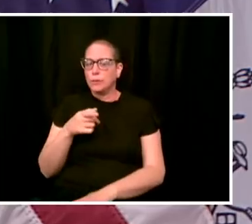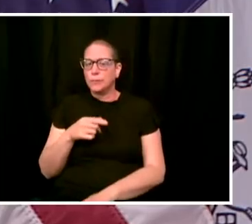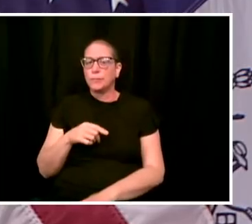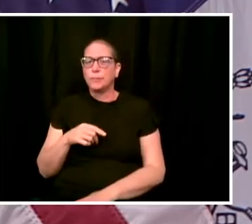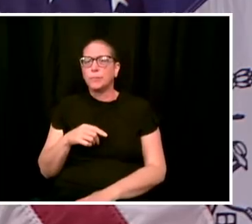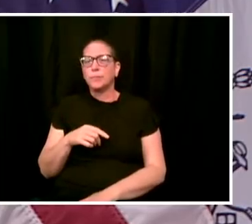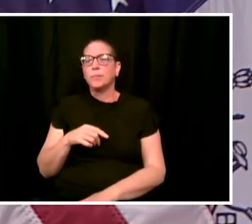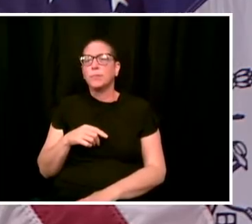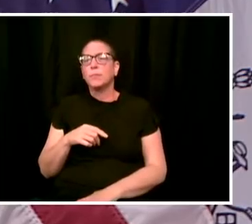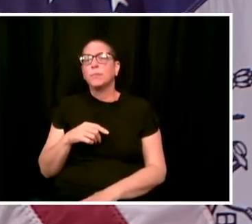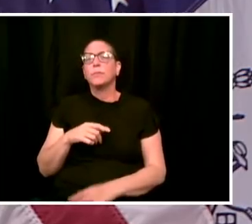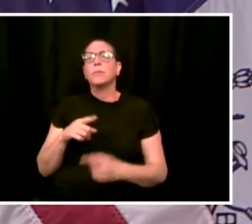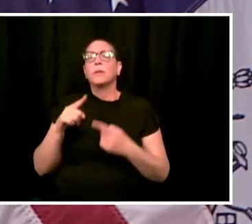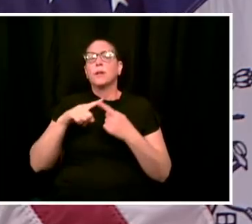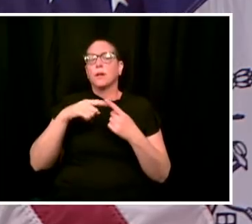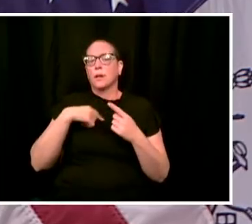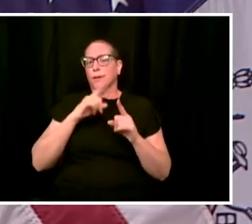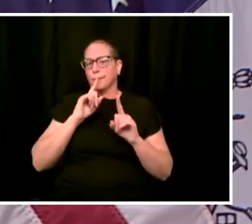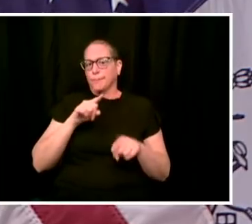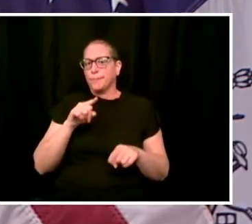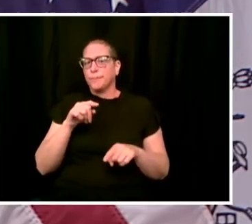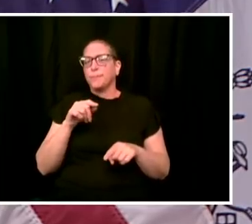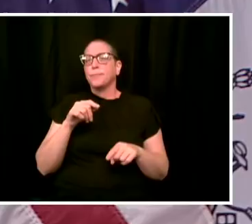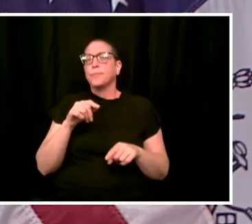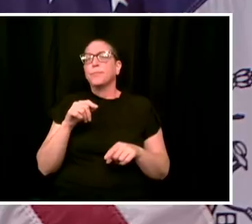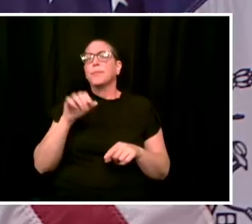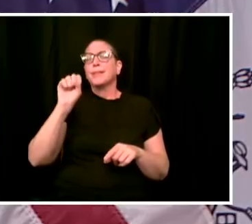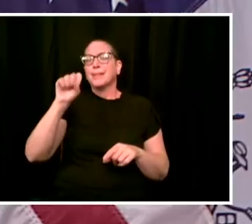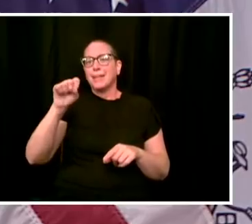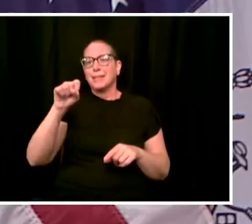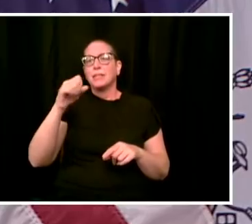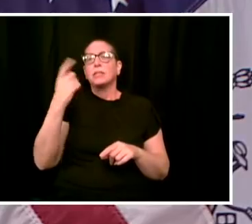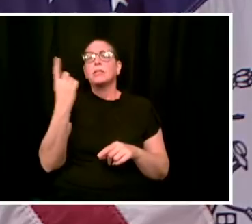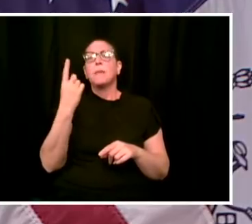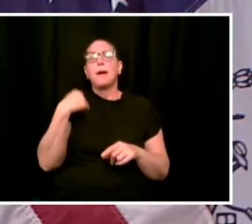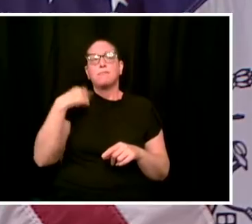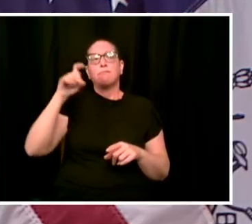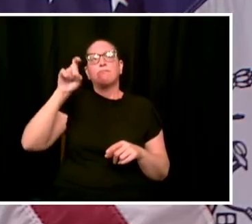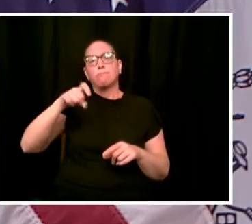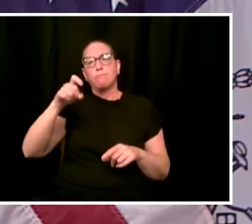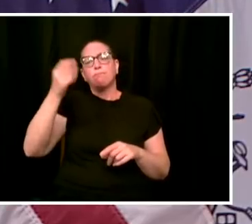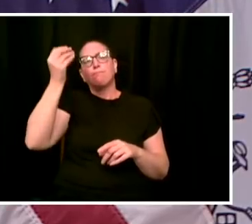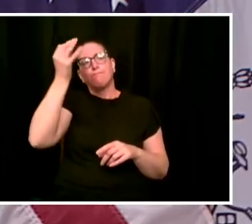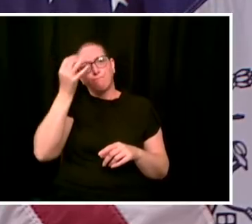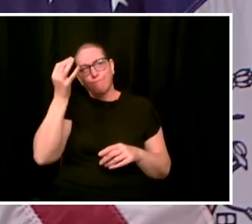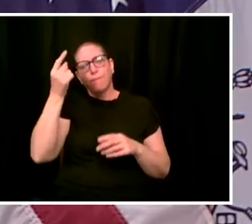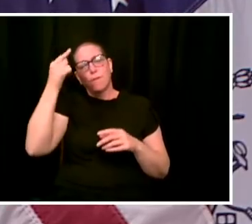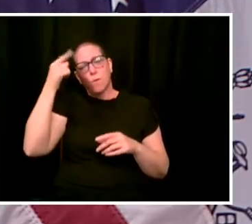KIND OF THING WE NEED TO LOOK AT.